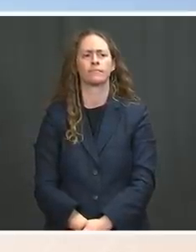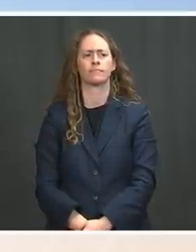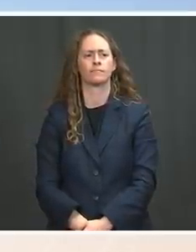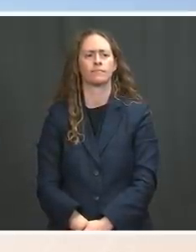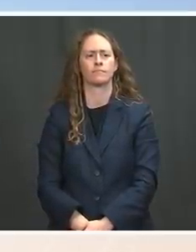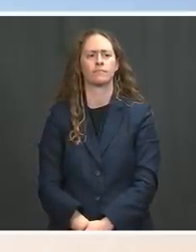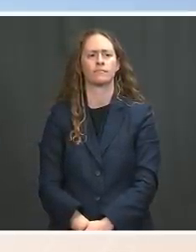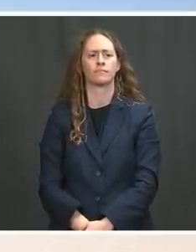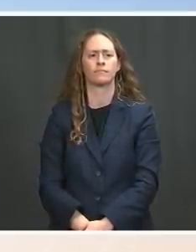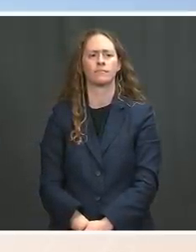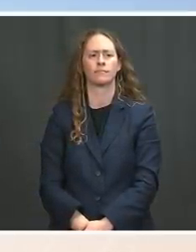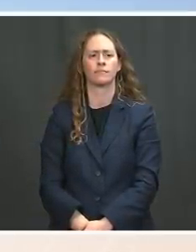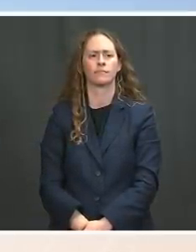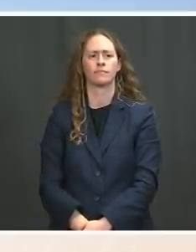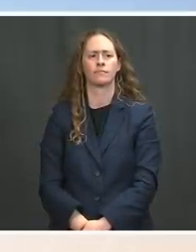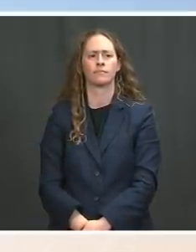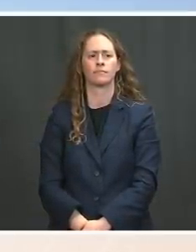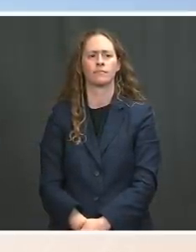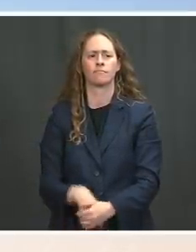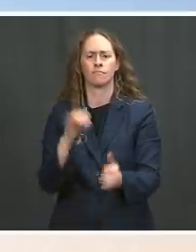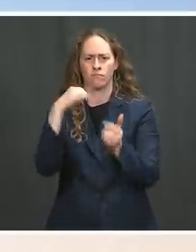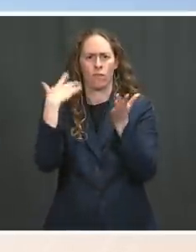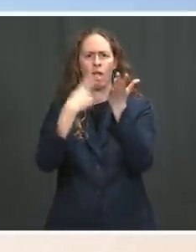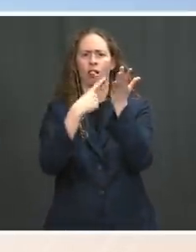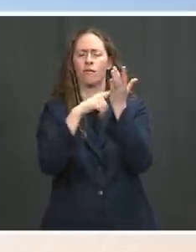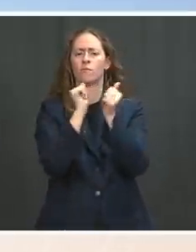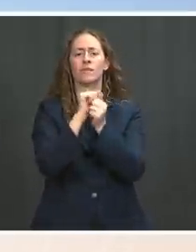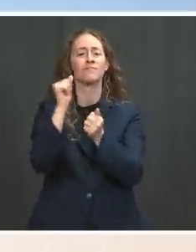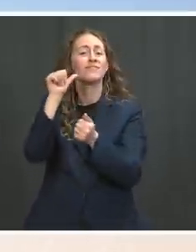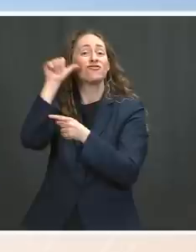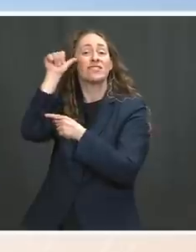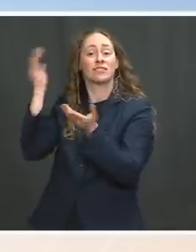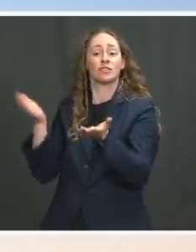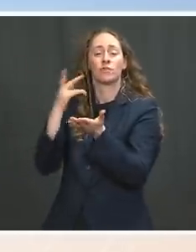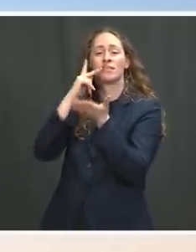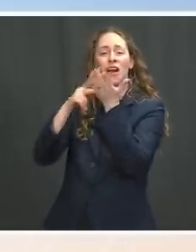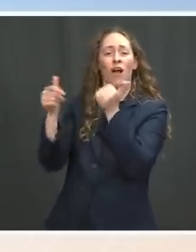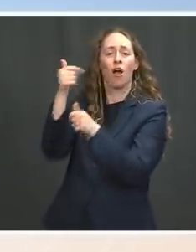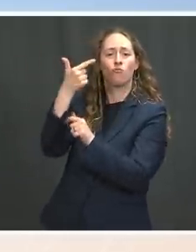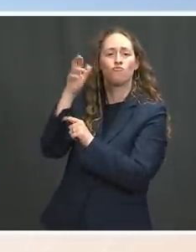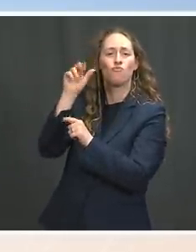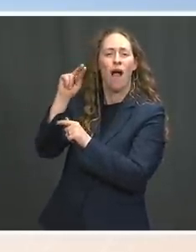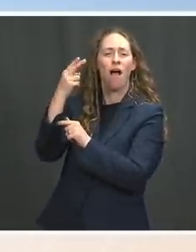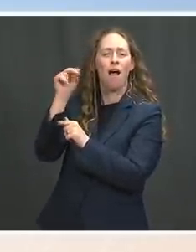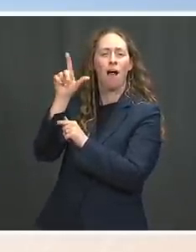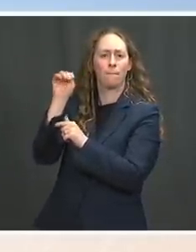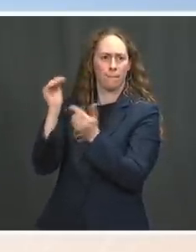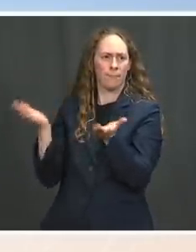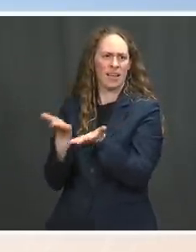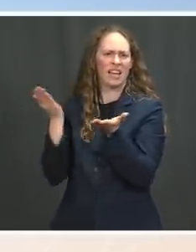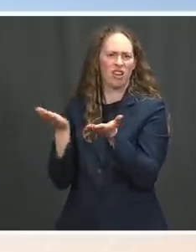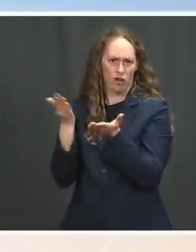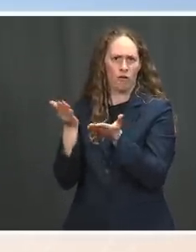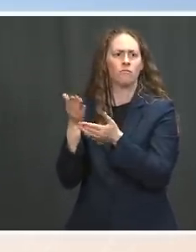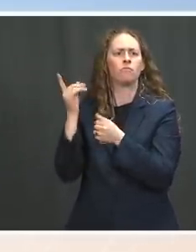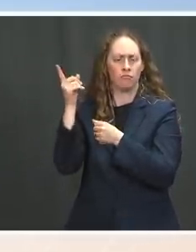who was here just yesterday, also hosted a conference call yesterday with the governors of the 14 states impacted by the Colonial Pipeline